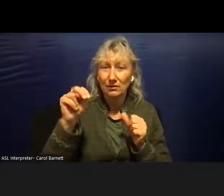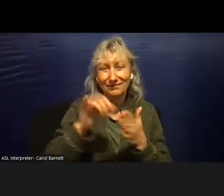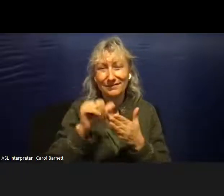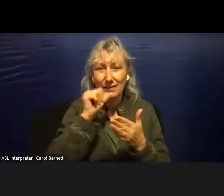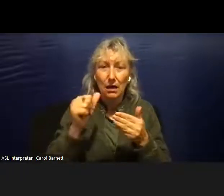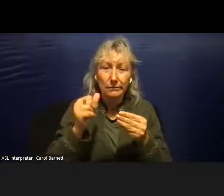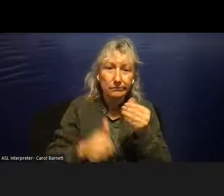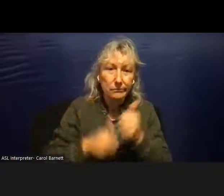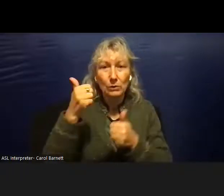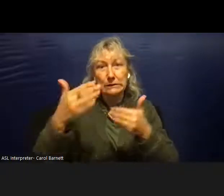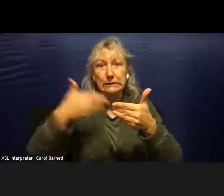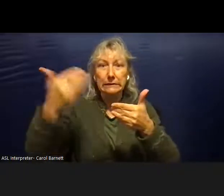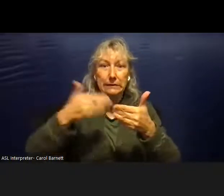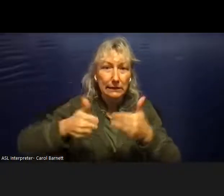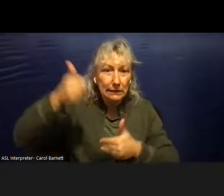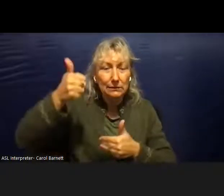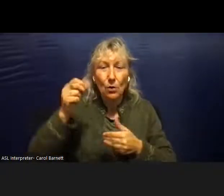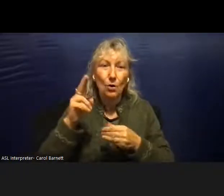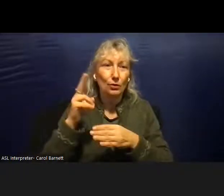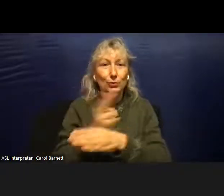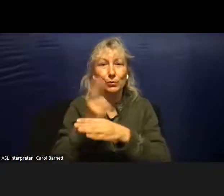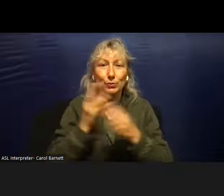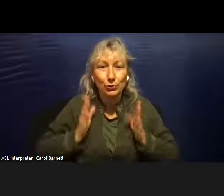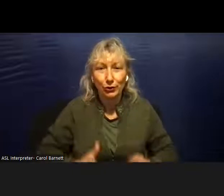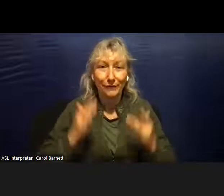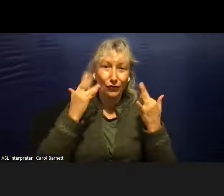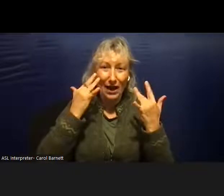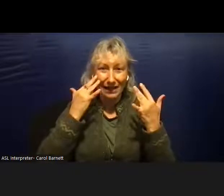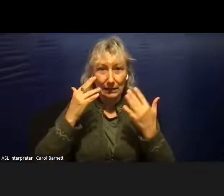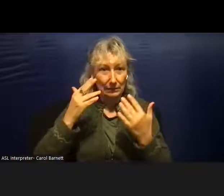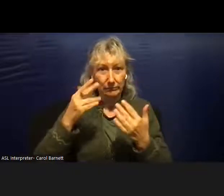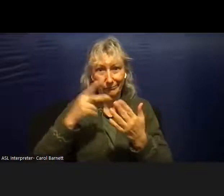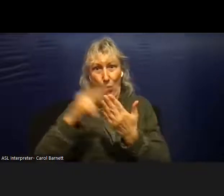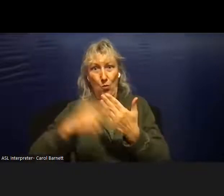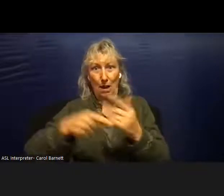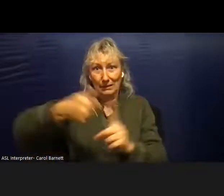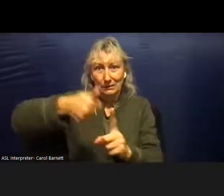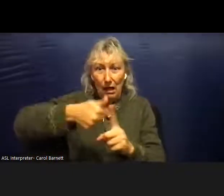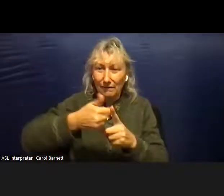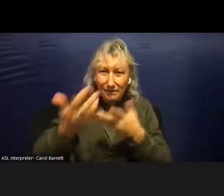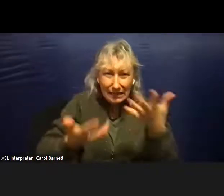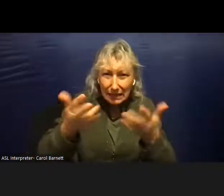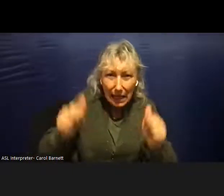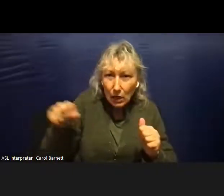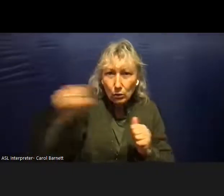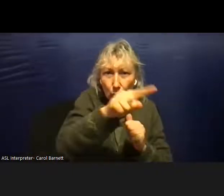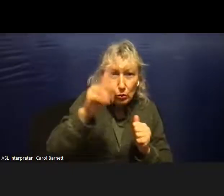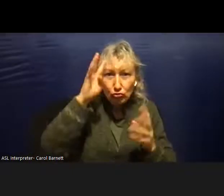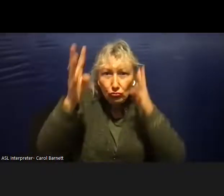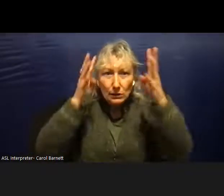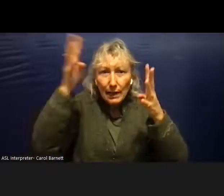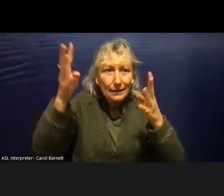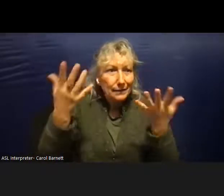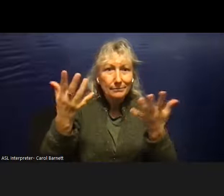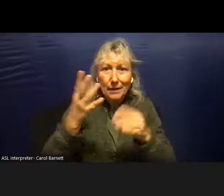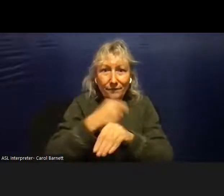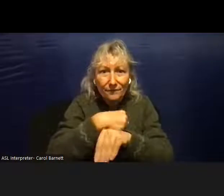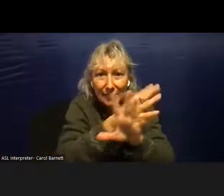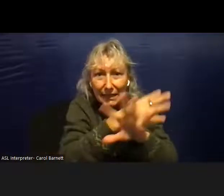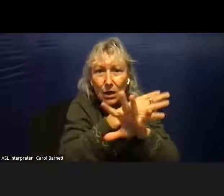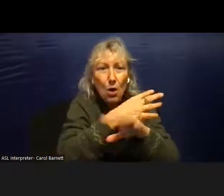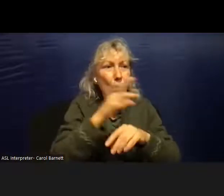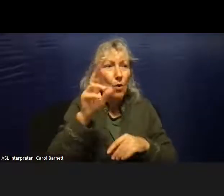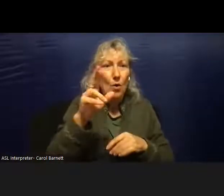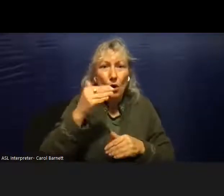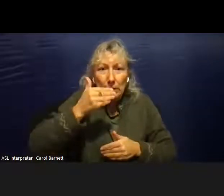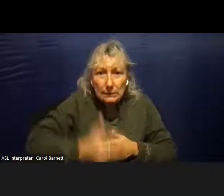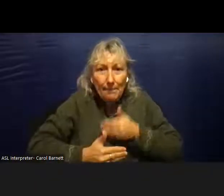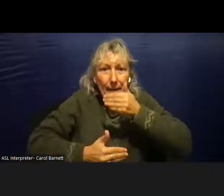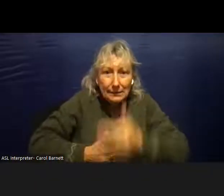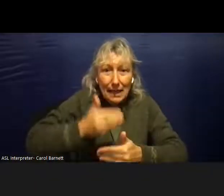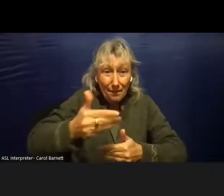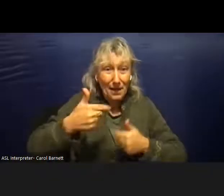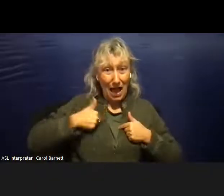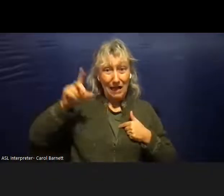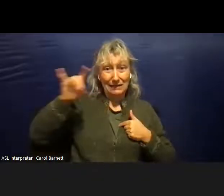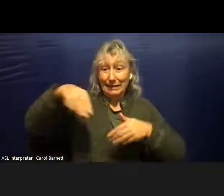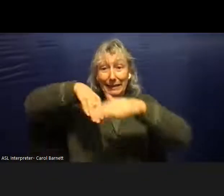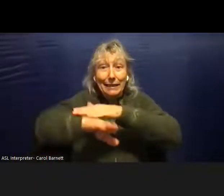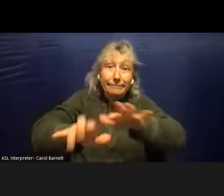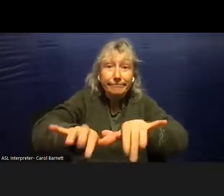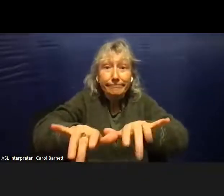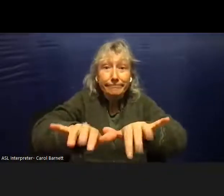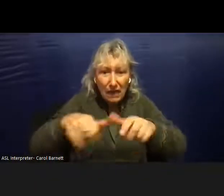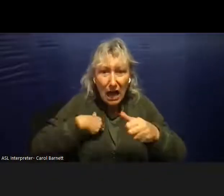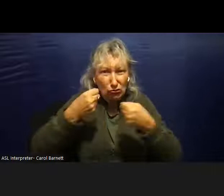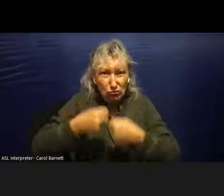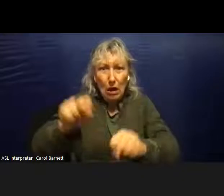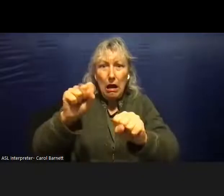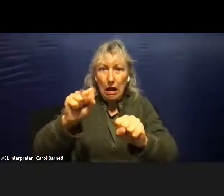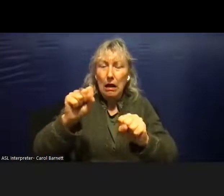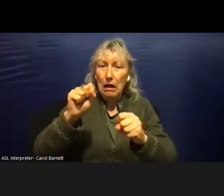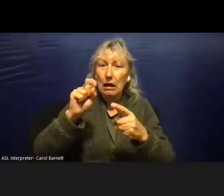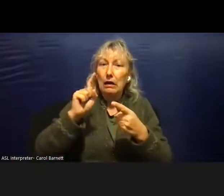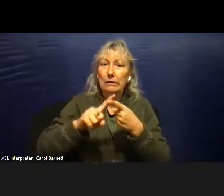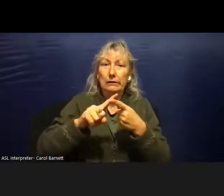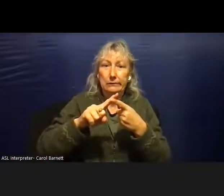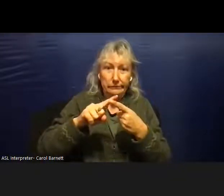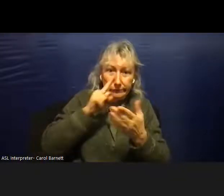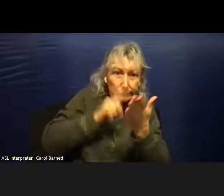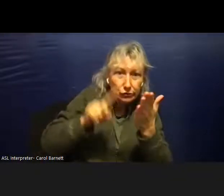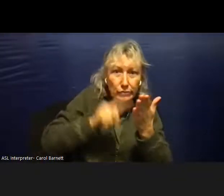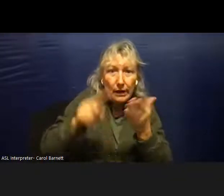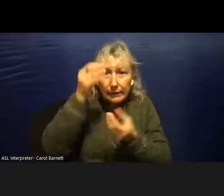Anything else. Sorry I have another question. I know that Oregon buys like how you mentioned Sharon.